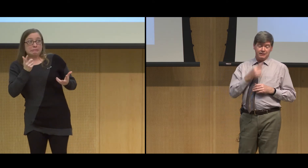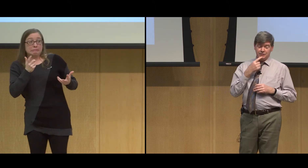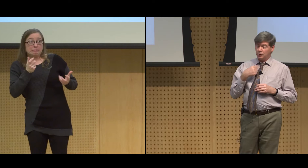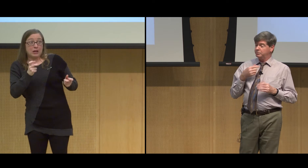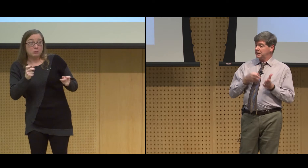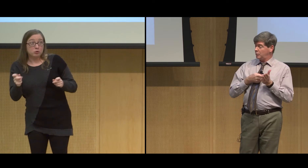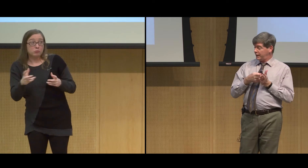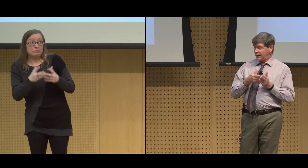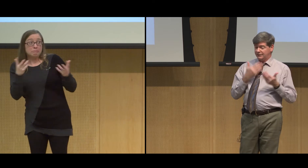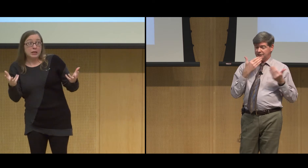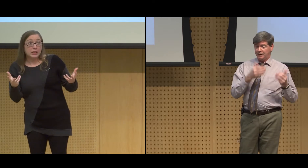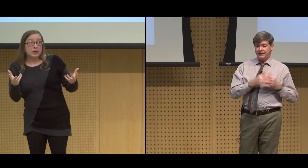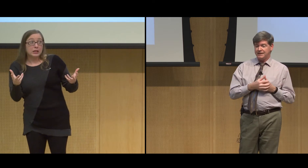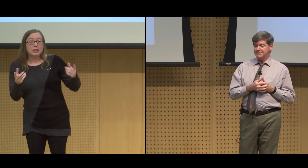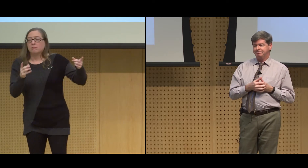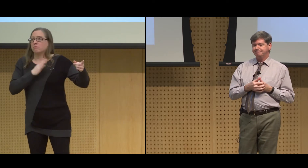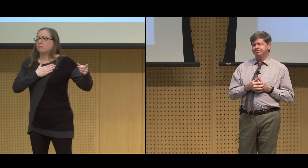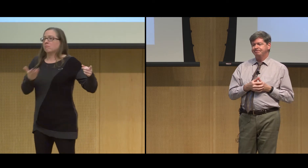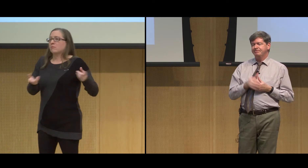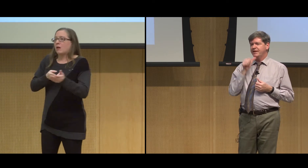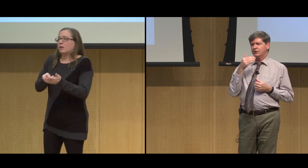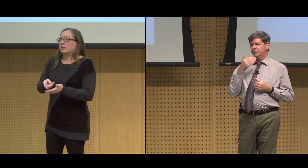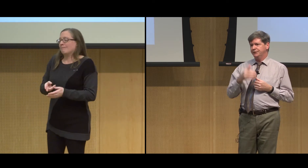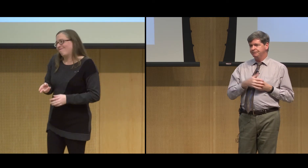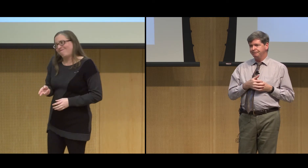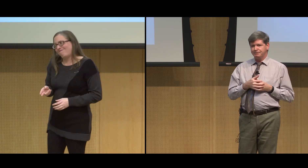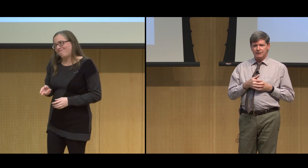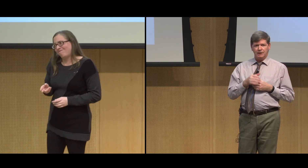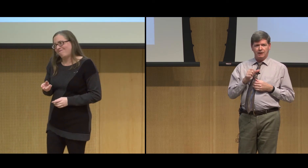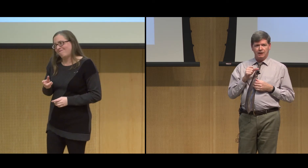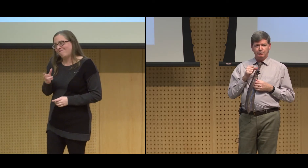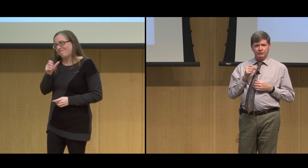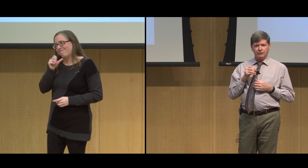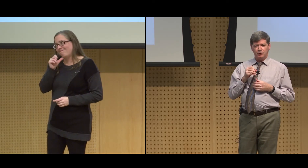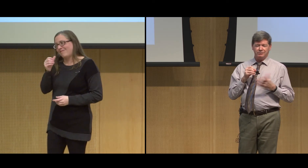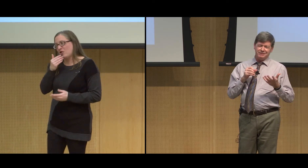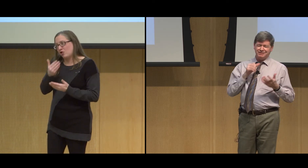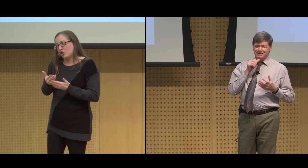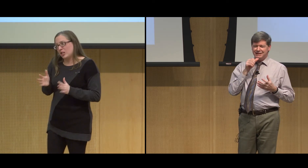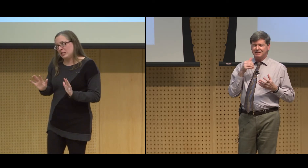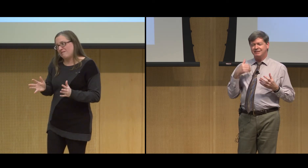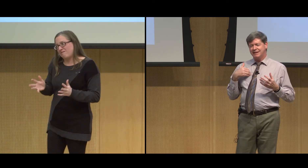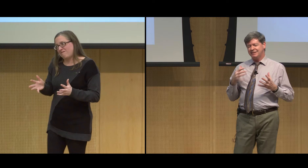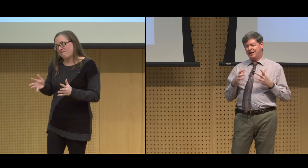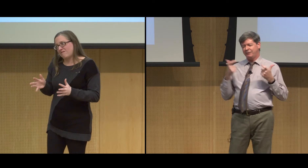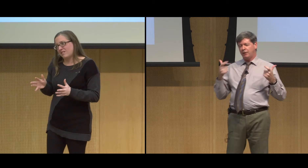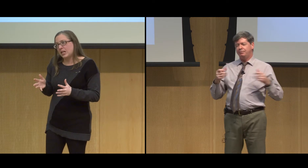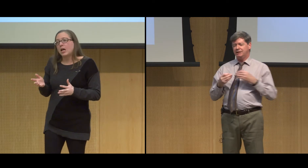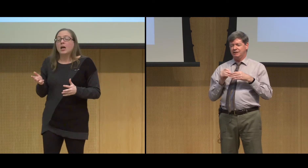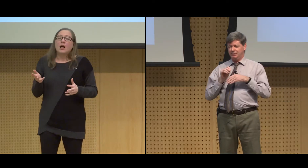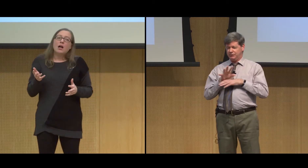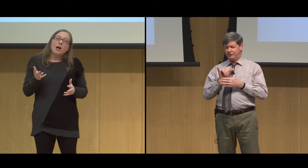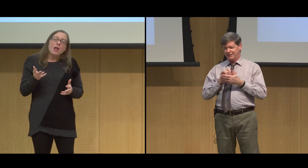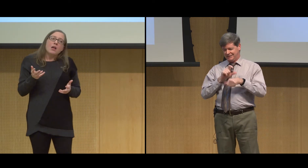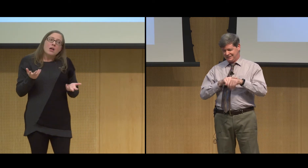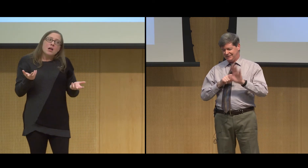And he told me quite honestly--and I thank him-- "Not good." Um, so that--that didn't have a big influence